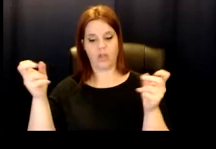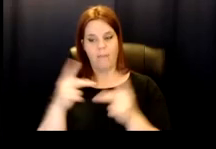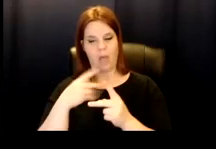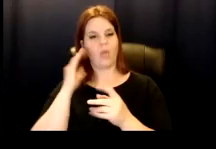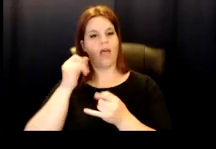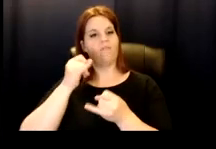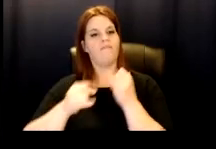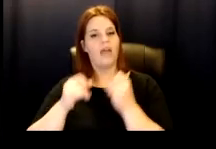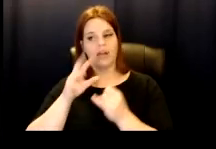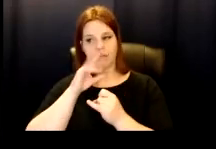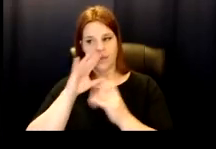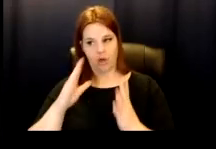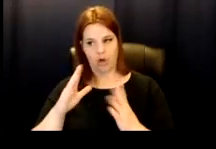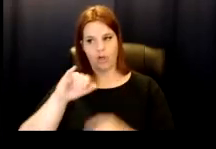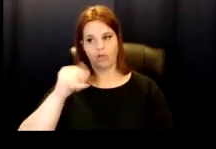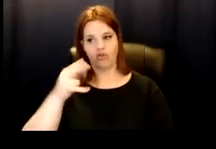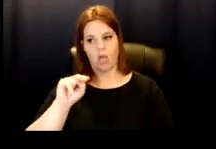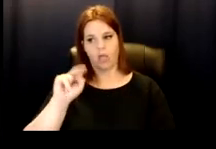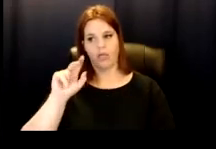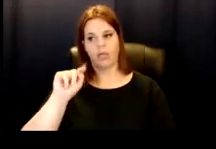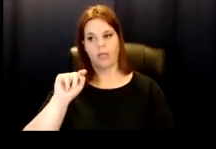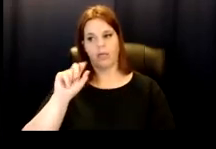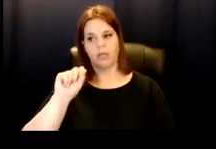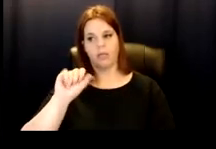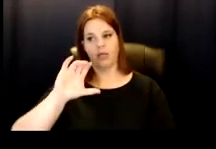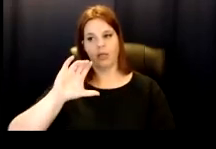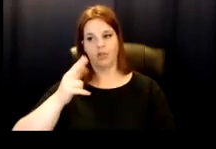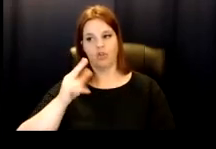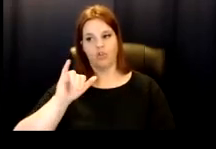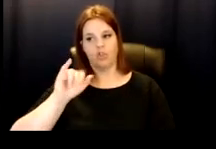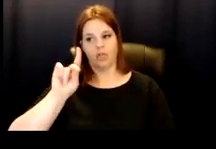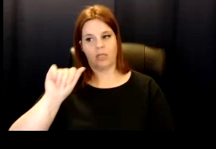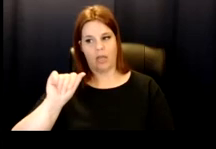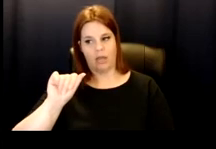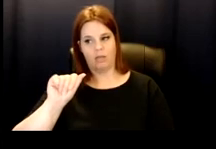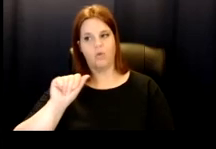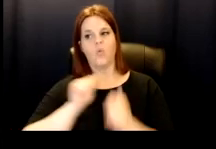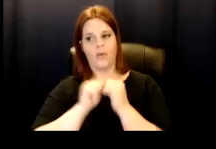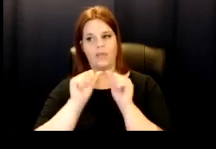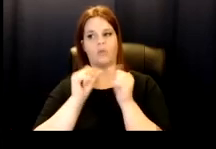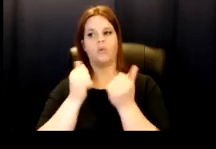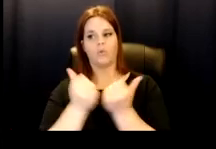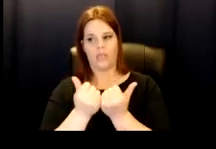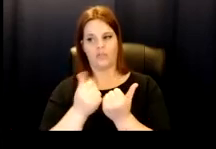who's with the Association of University Centers on Disabilities, and a previous director of